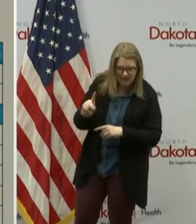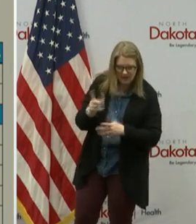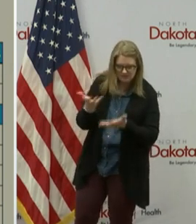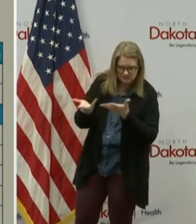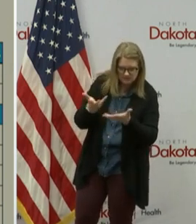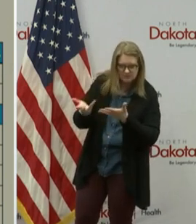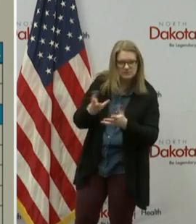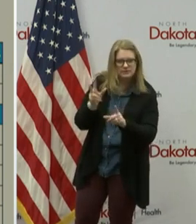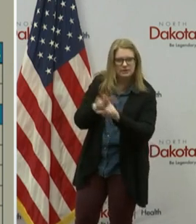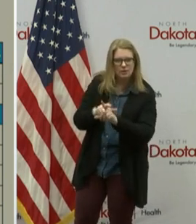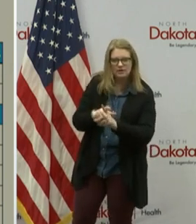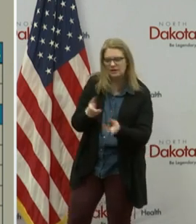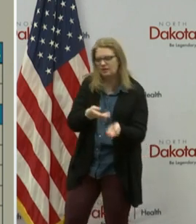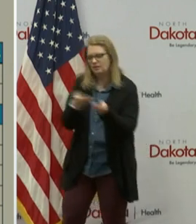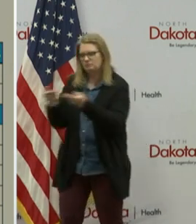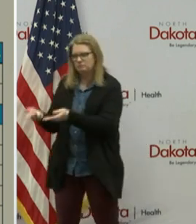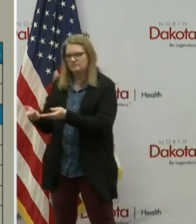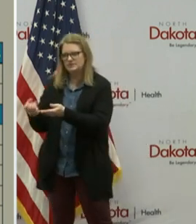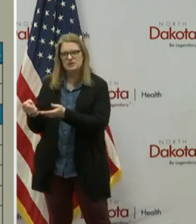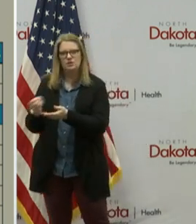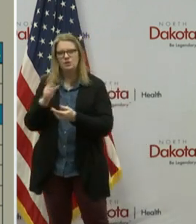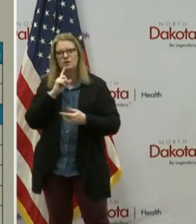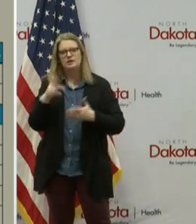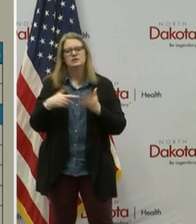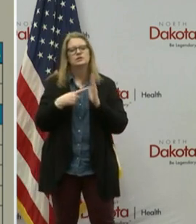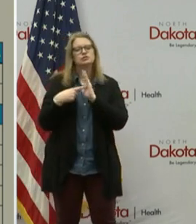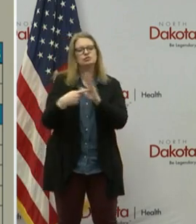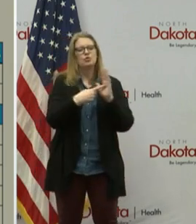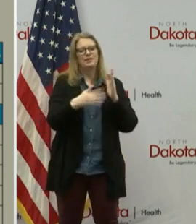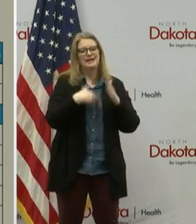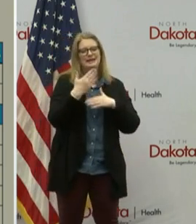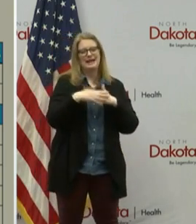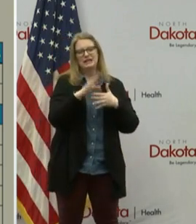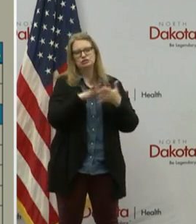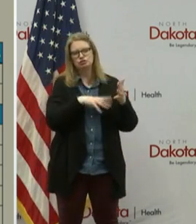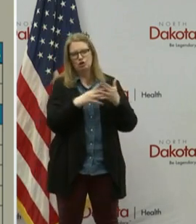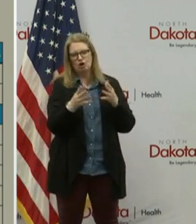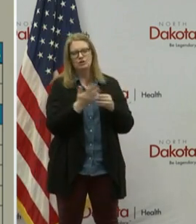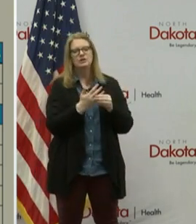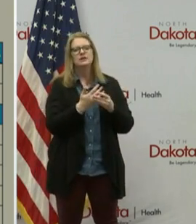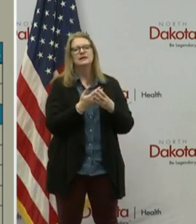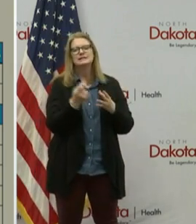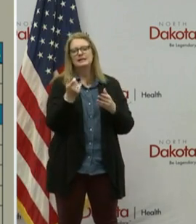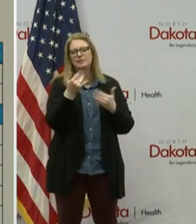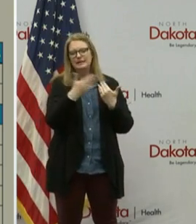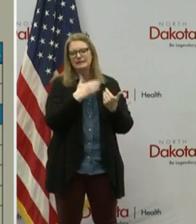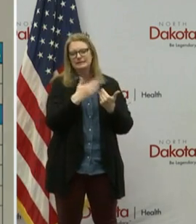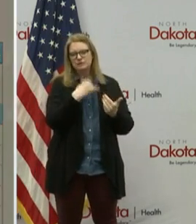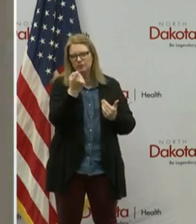ADMINISTERING THIS, BUT SMALL BUSINESSES WENT TO THEIR LOCAL BANKS AND THEY HAVE BEEN WORKING OVERTIME PROVIDING